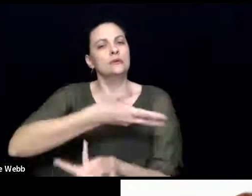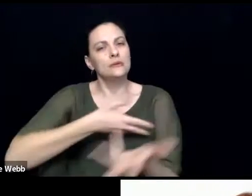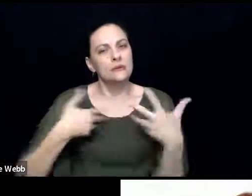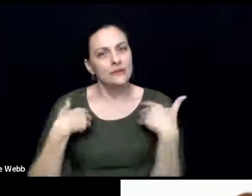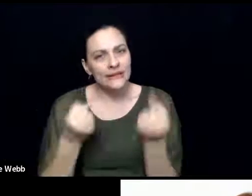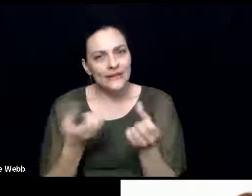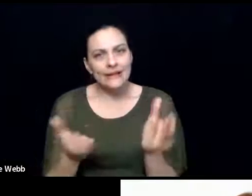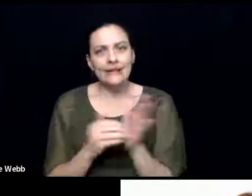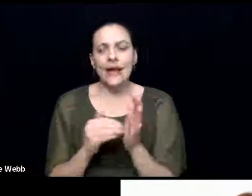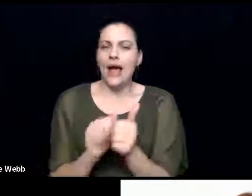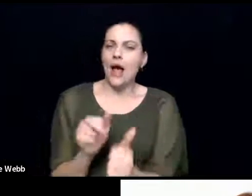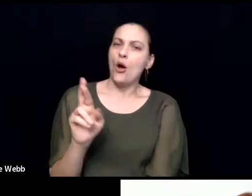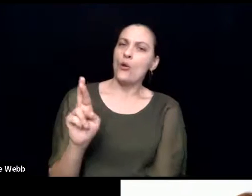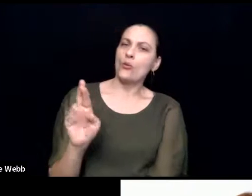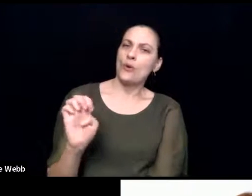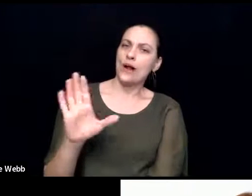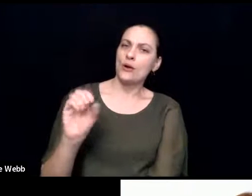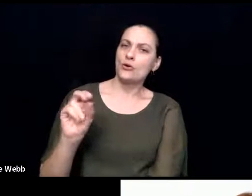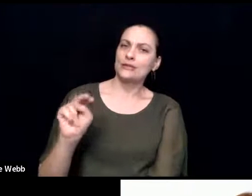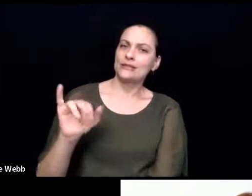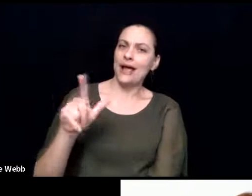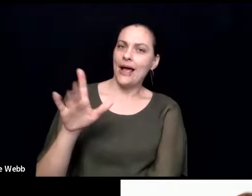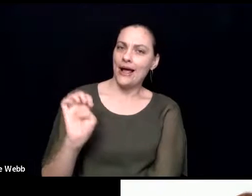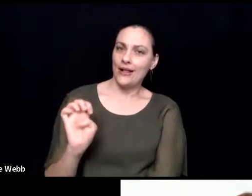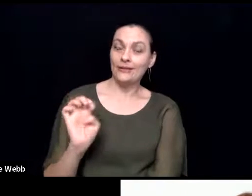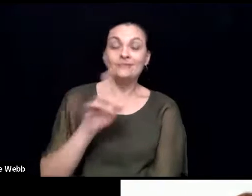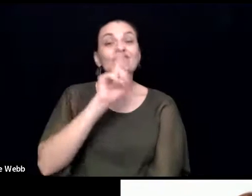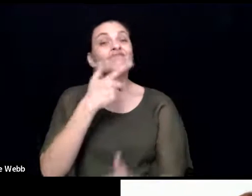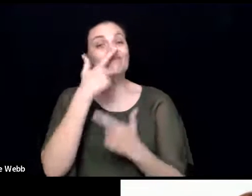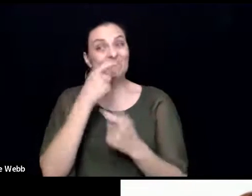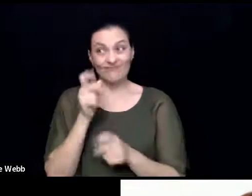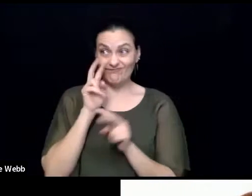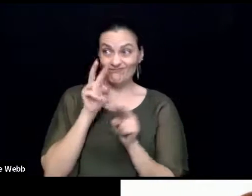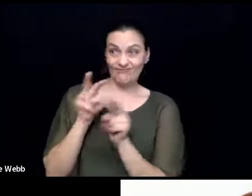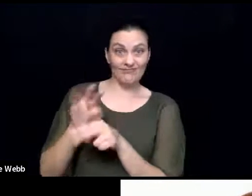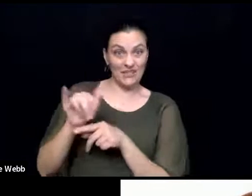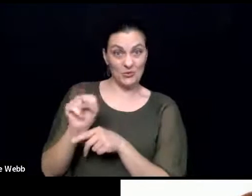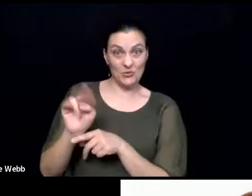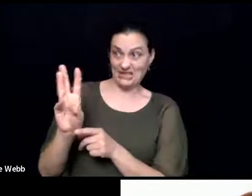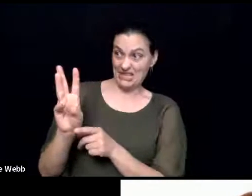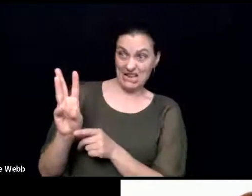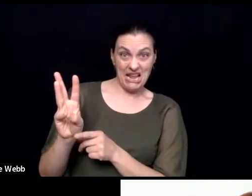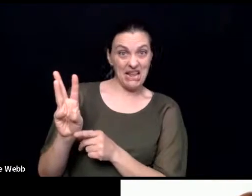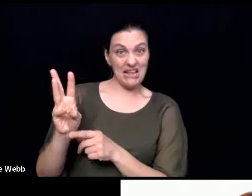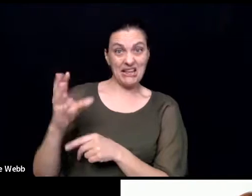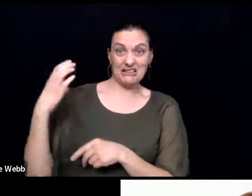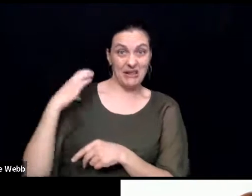a lot are recanting and saying I am sorry for what I did. I am not saying they should escape